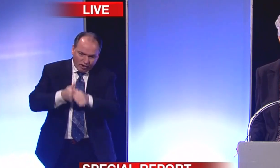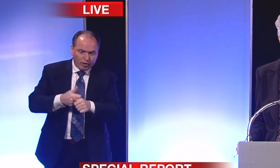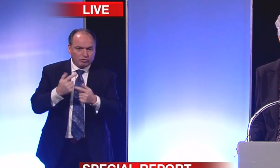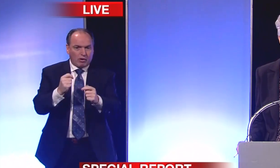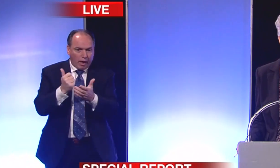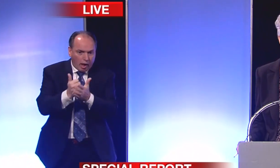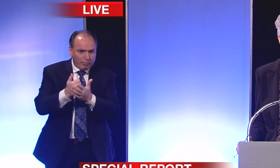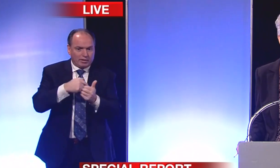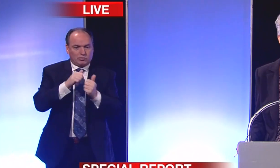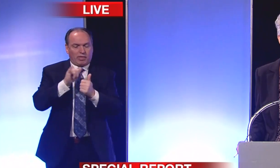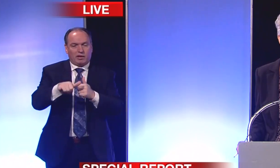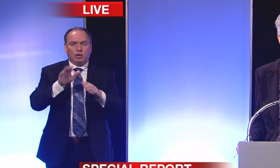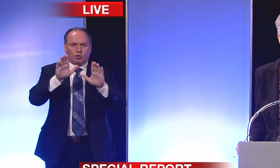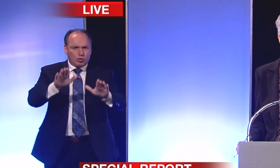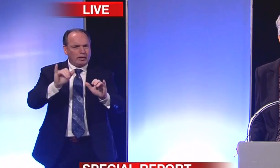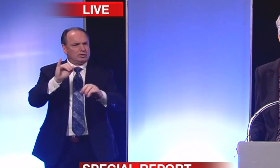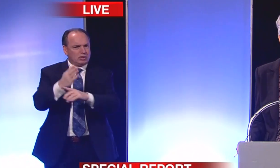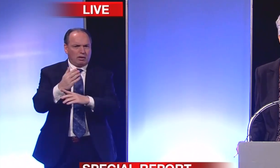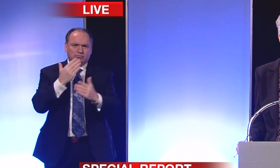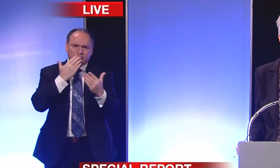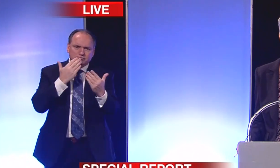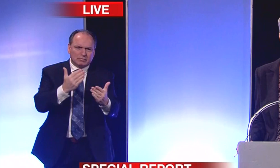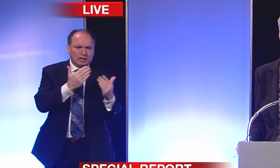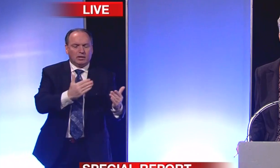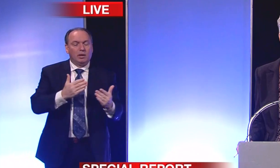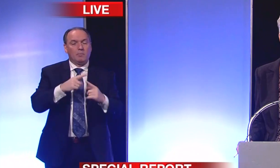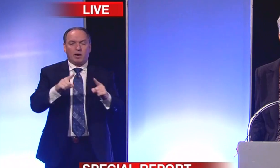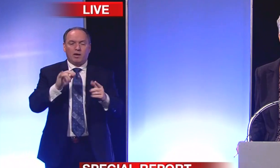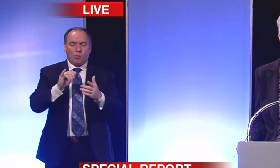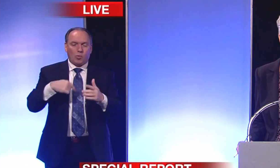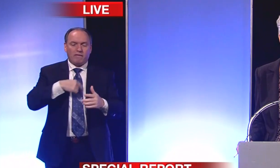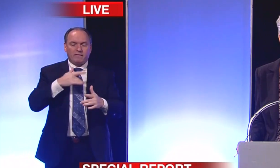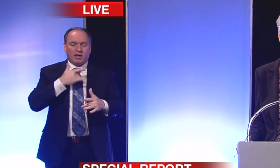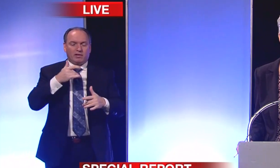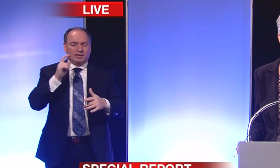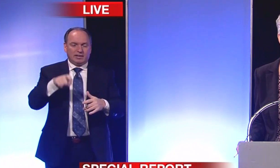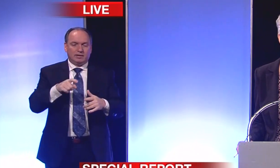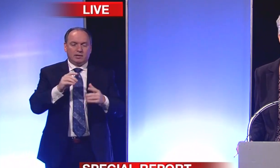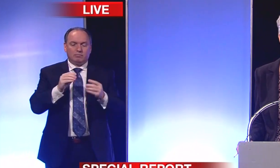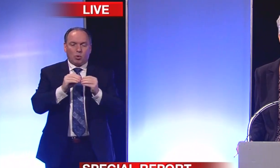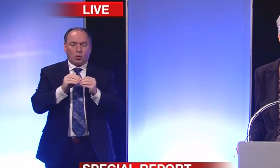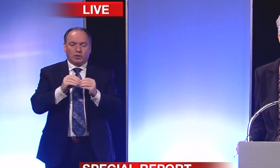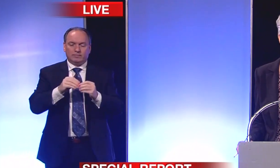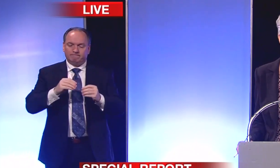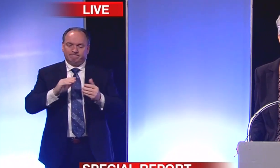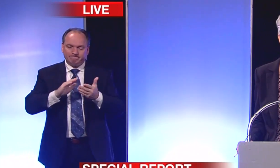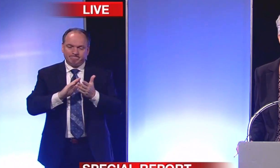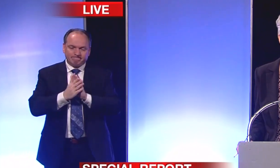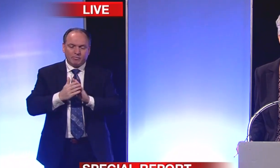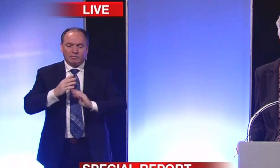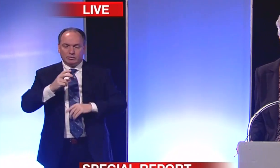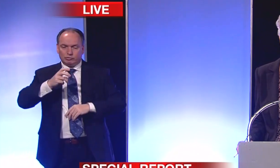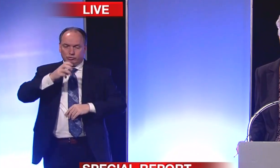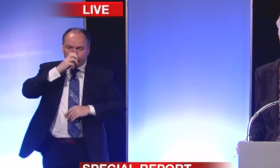CASES AND HAVE NOT SEEN COMMUNITY SPREAD. AND I THINK THAT IS BECAUSE SO MANY IN OUR COMMUNITY ARE DOING